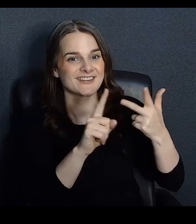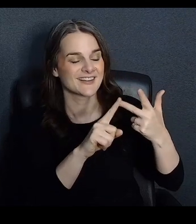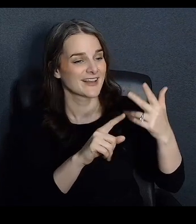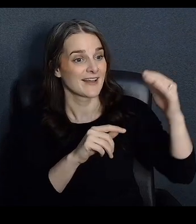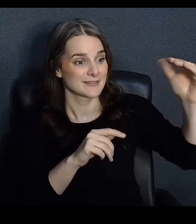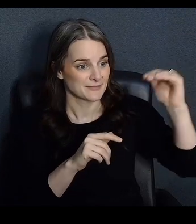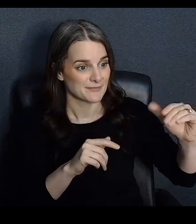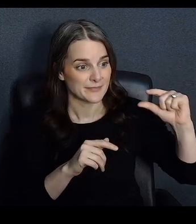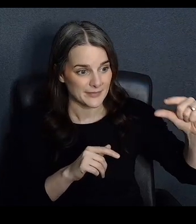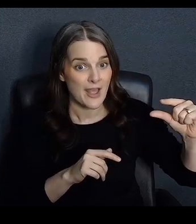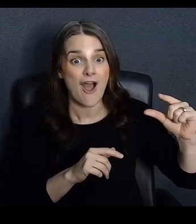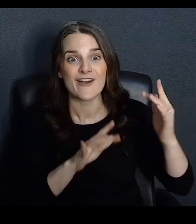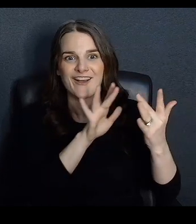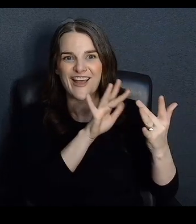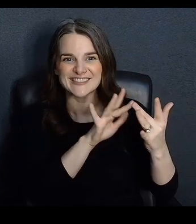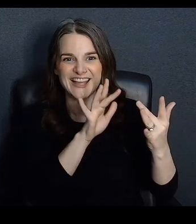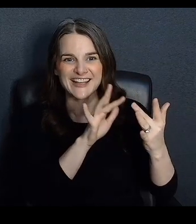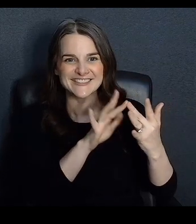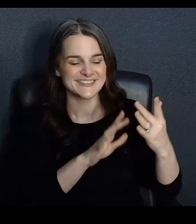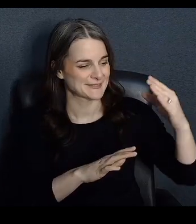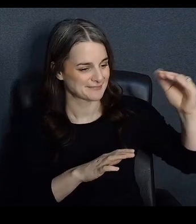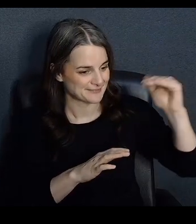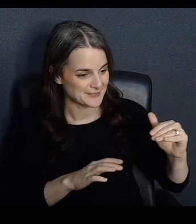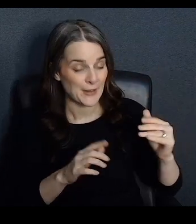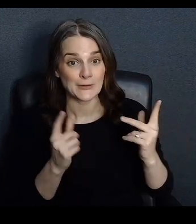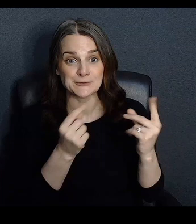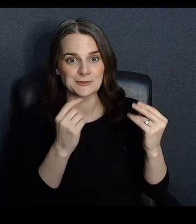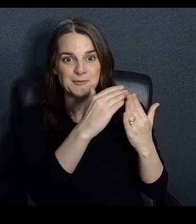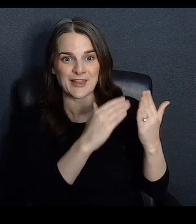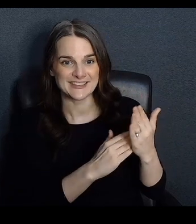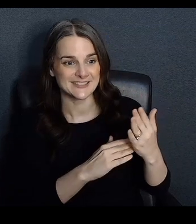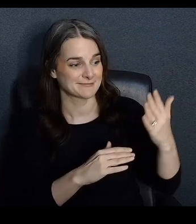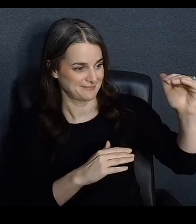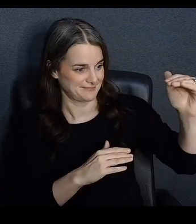to-do list, and files. And I find it helpful to have all of these features